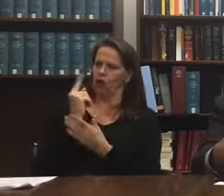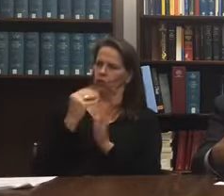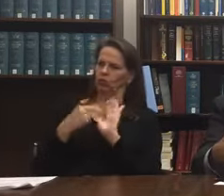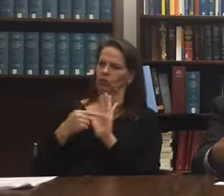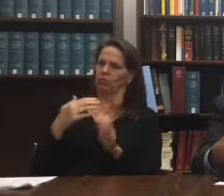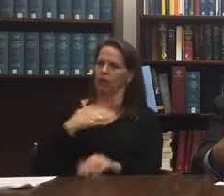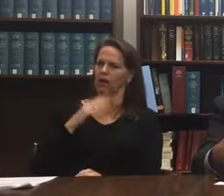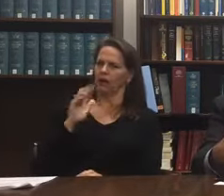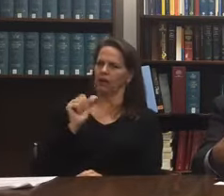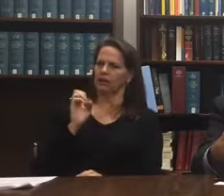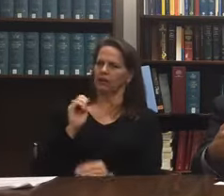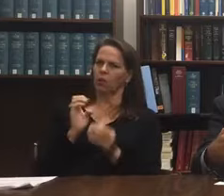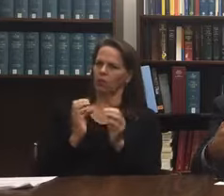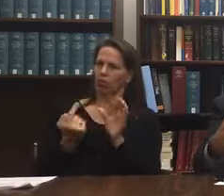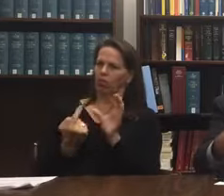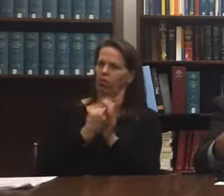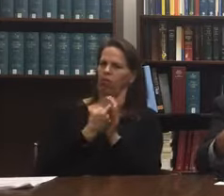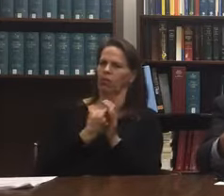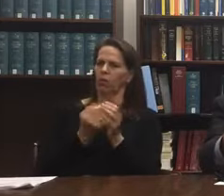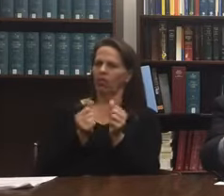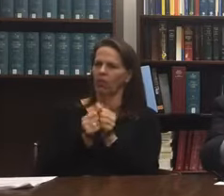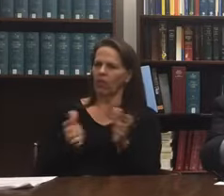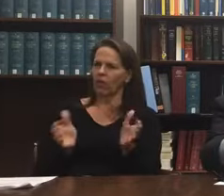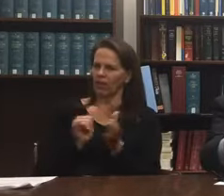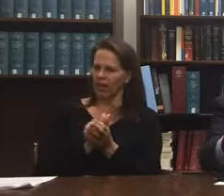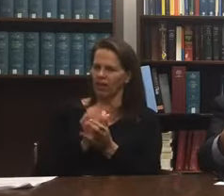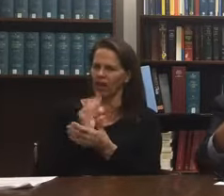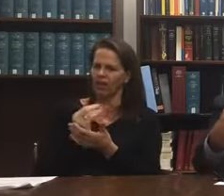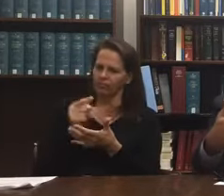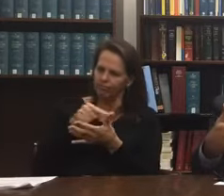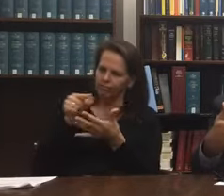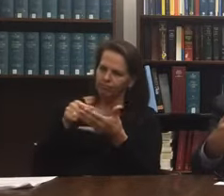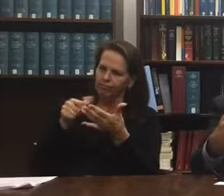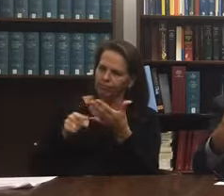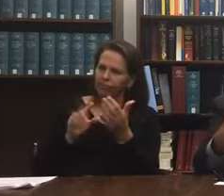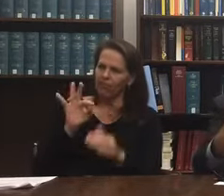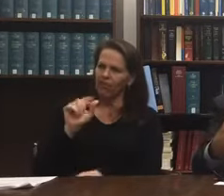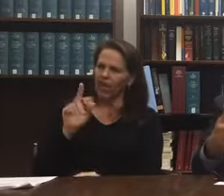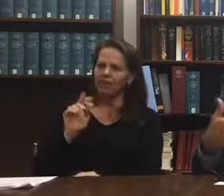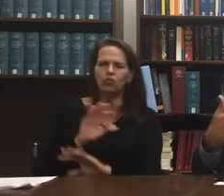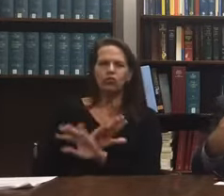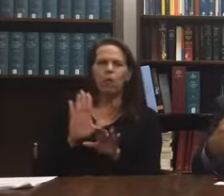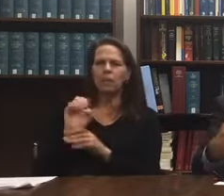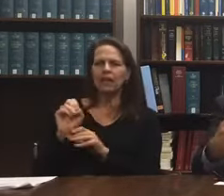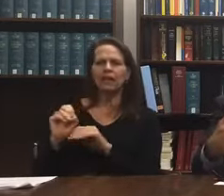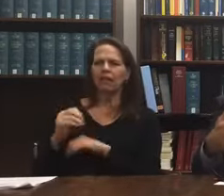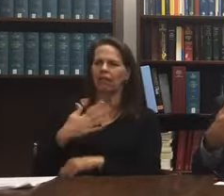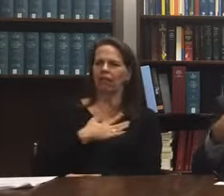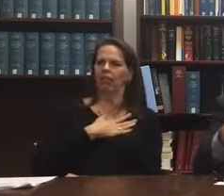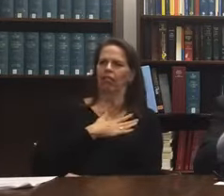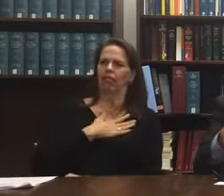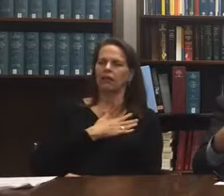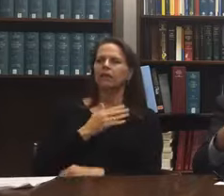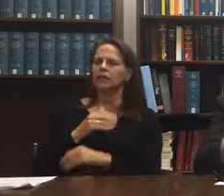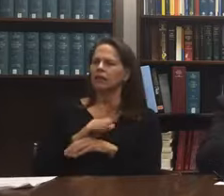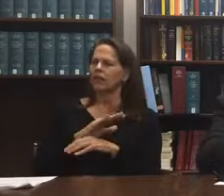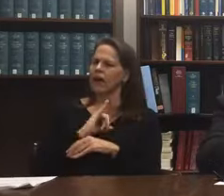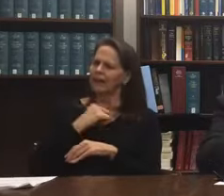interference and I have a right to present all the facts and just don't be intimidated and I always tell parents all those people you could have 40